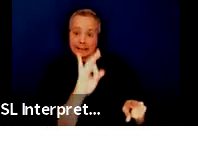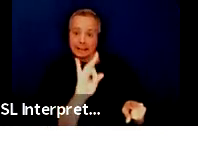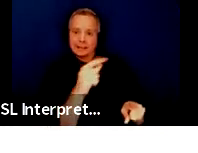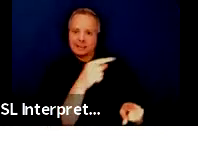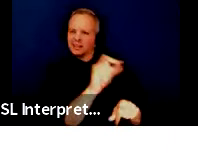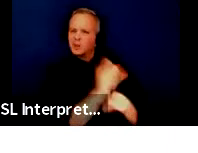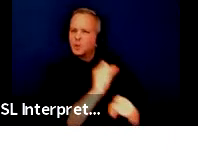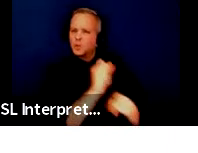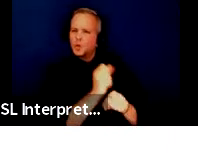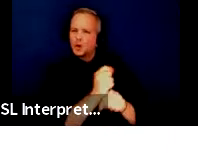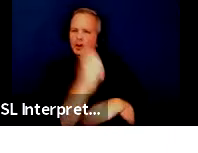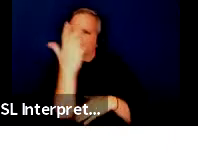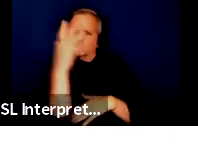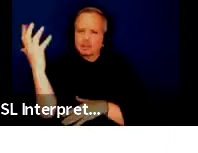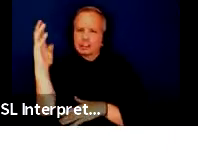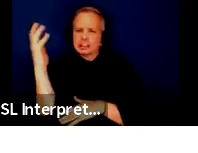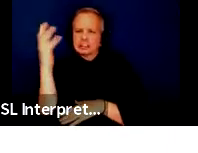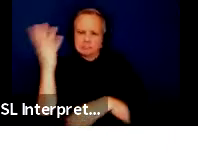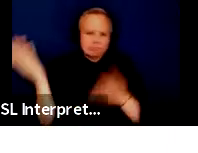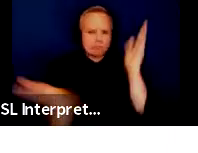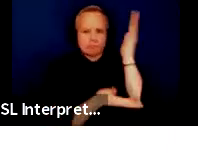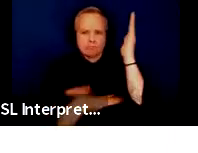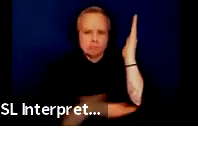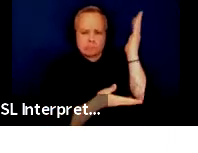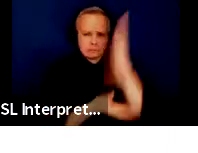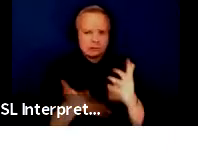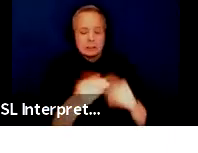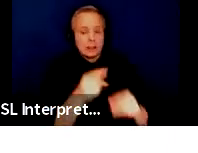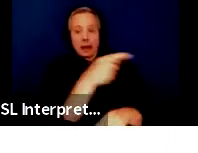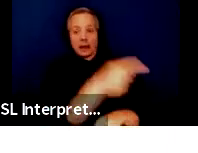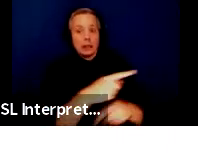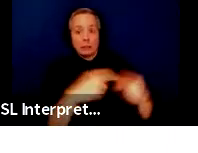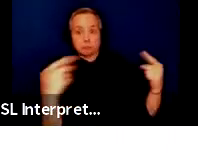I WAS WATCHING A COMEDIAN ON NETFLIX THE OTHER NIGHT.